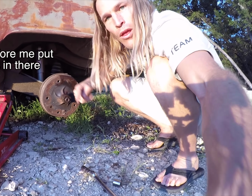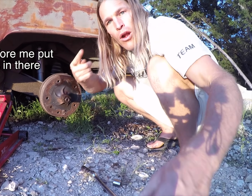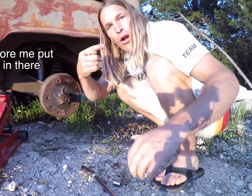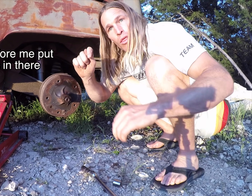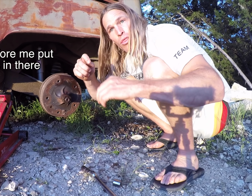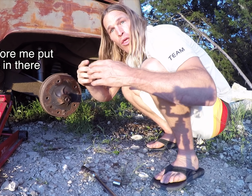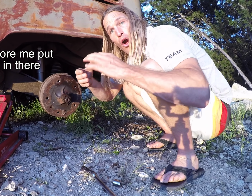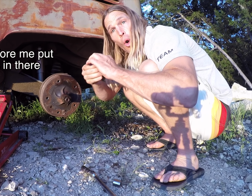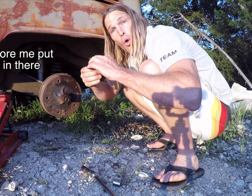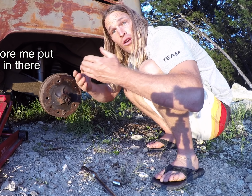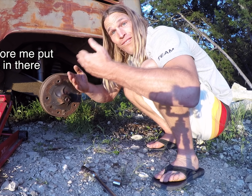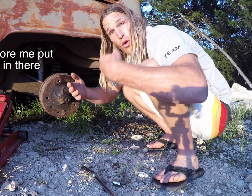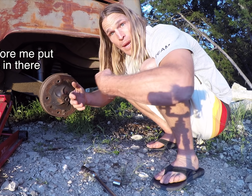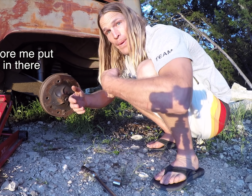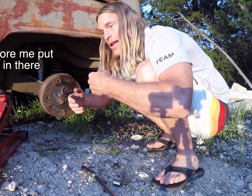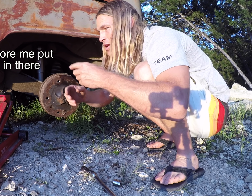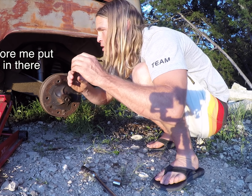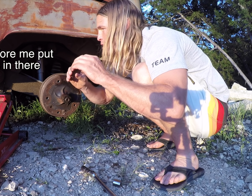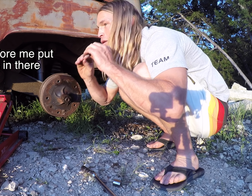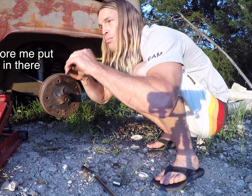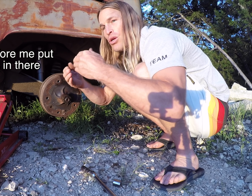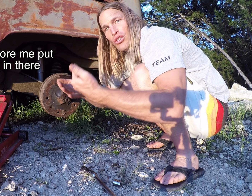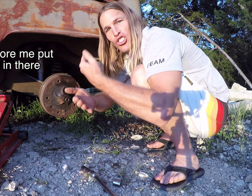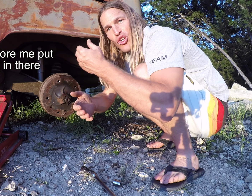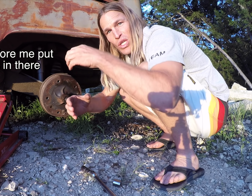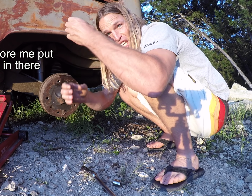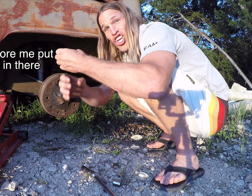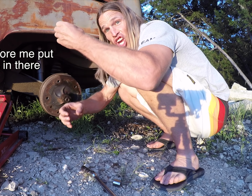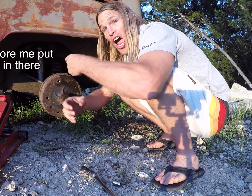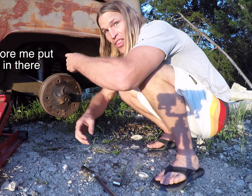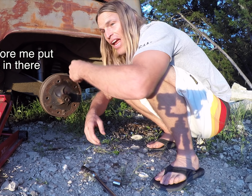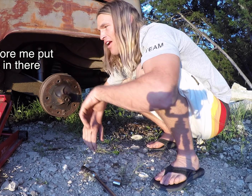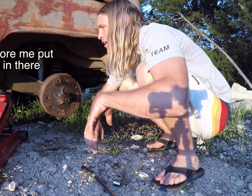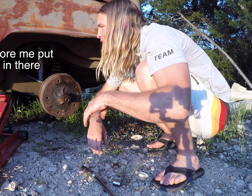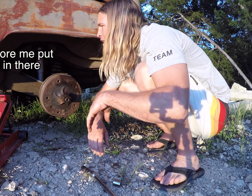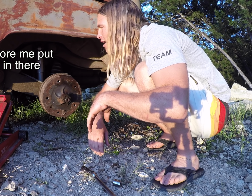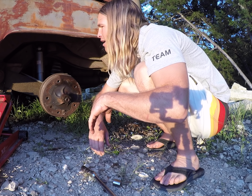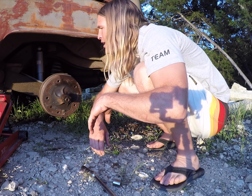The owner before me put new shocks in there